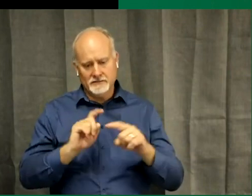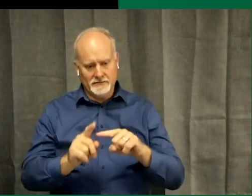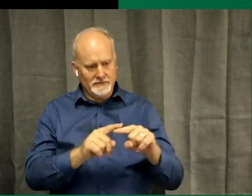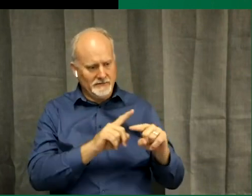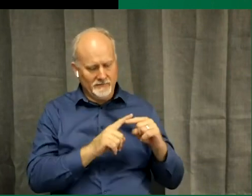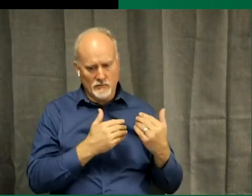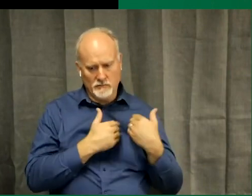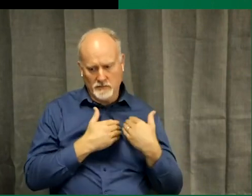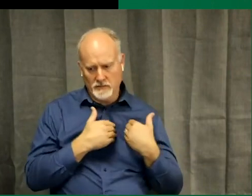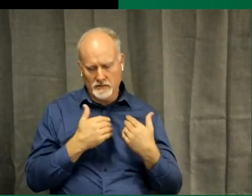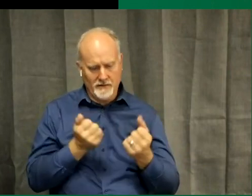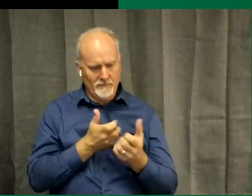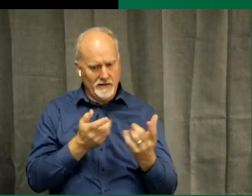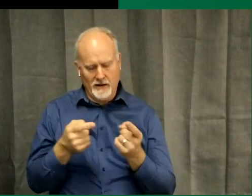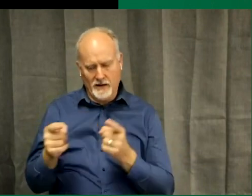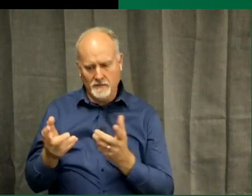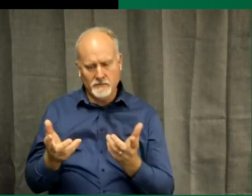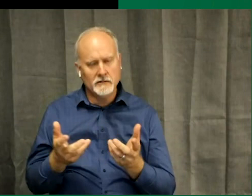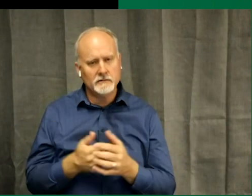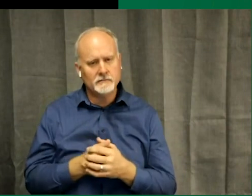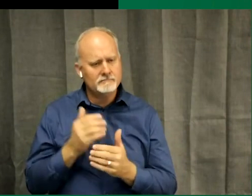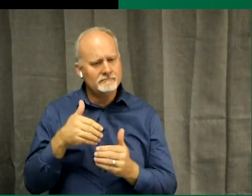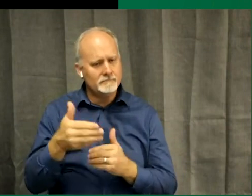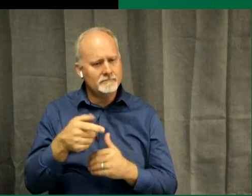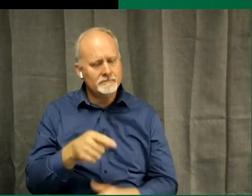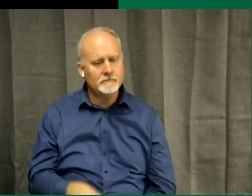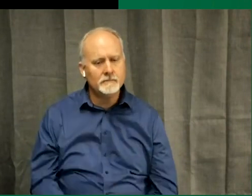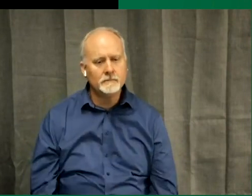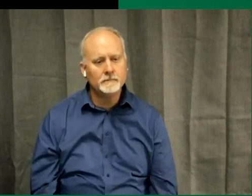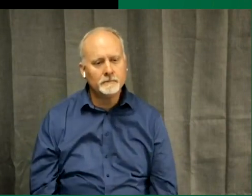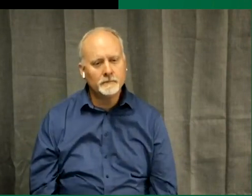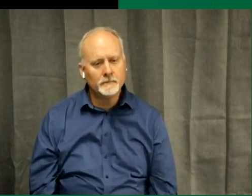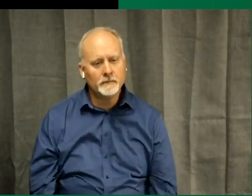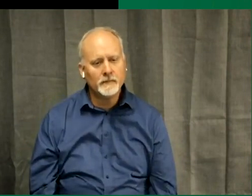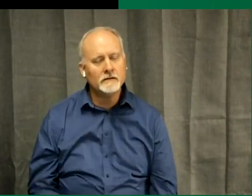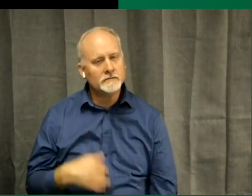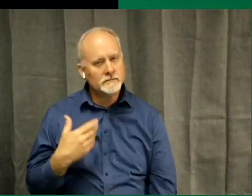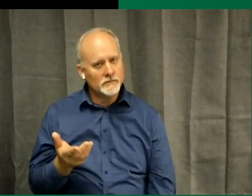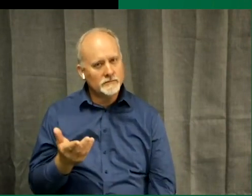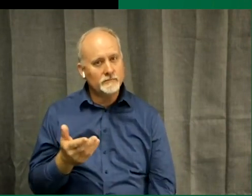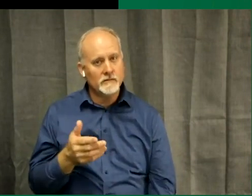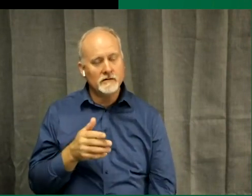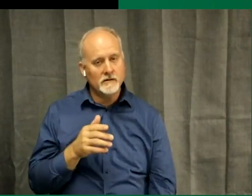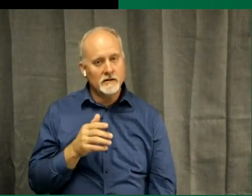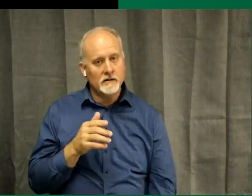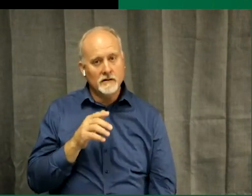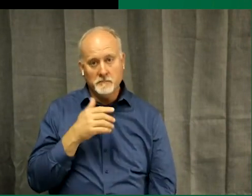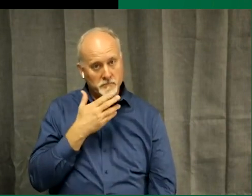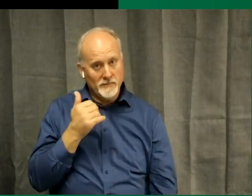transitioning in between hats next slide so with that the best way to show that is also